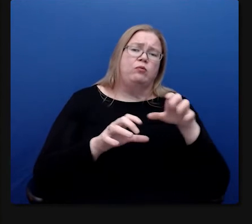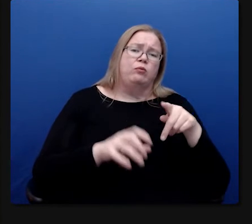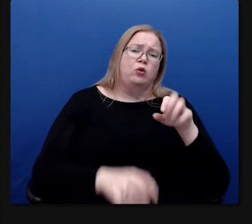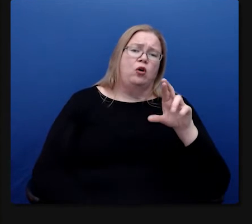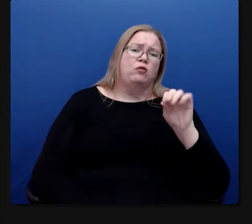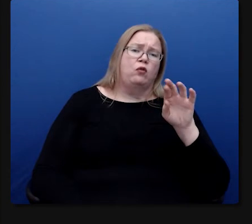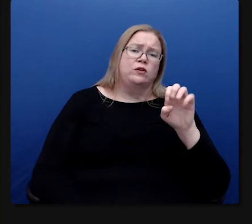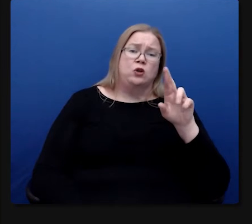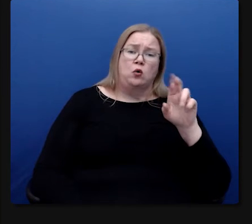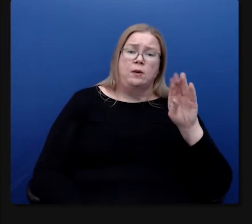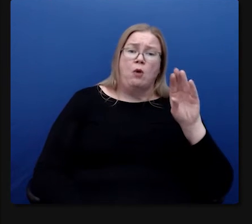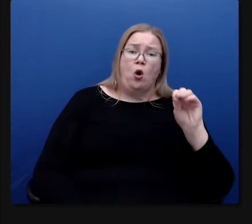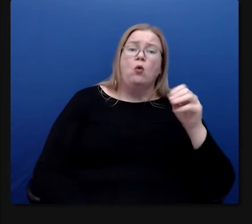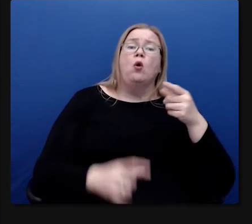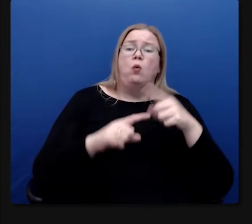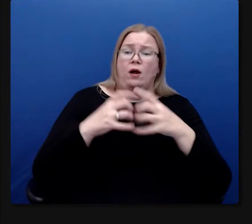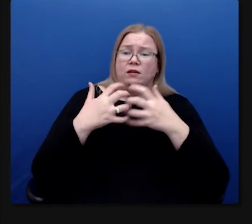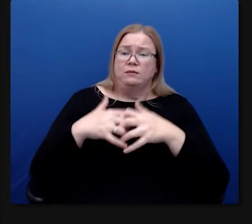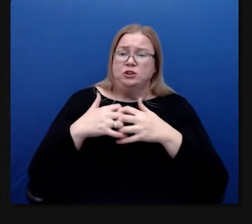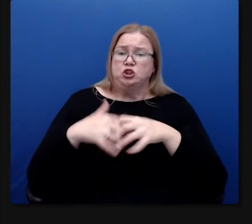while this virtual machine is being created.